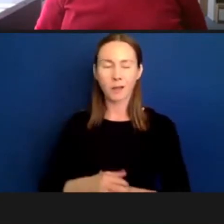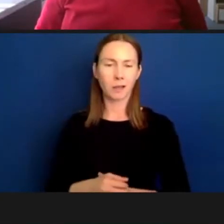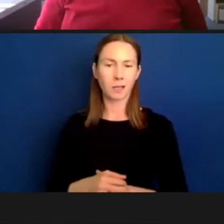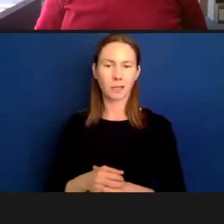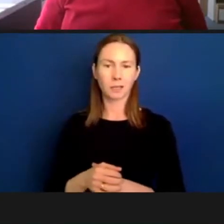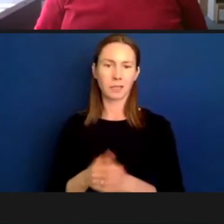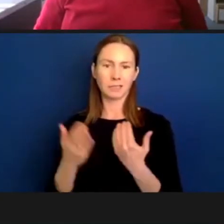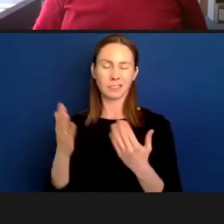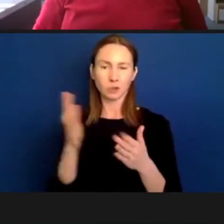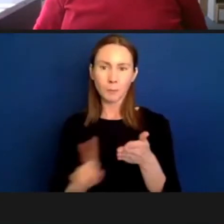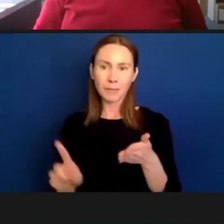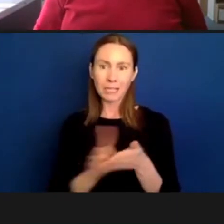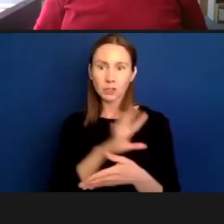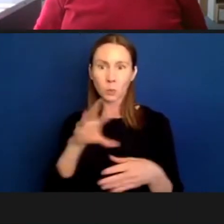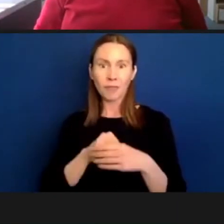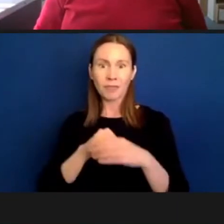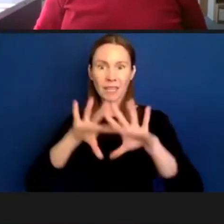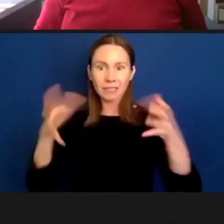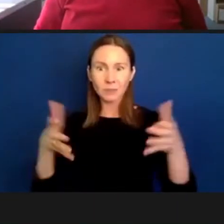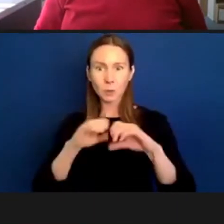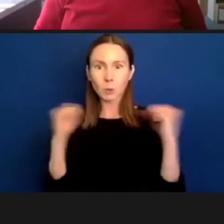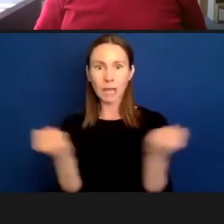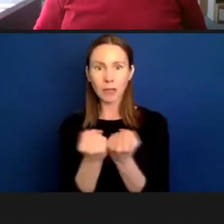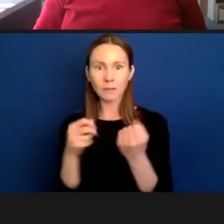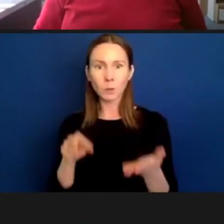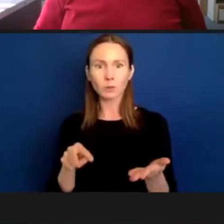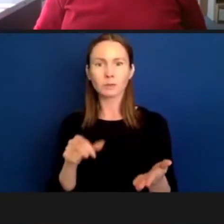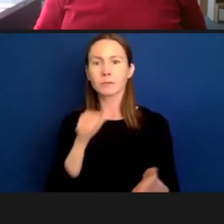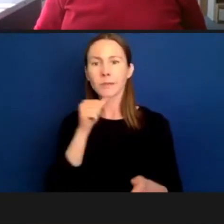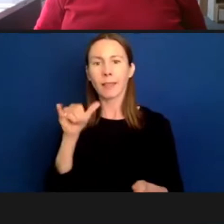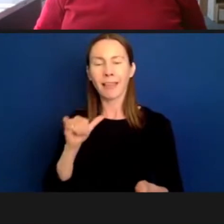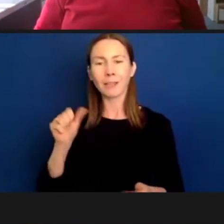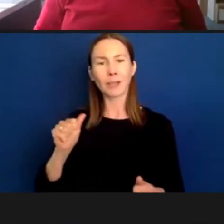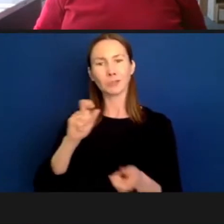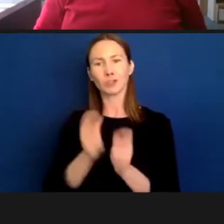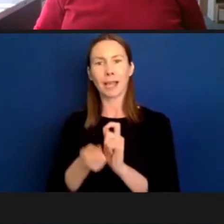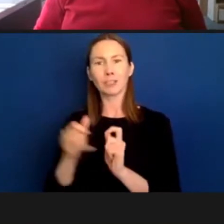Right? There is no “flip the light switch”.